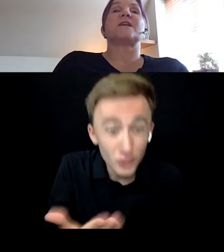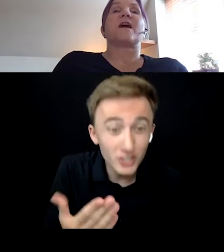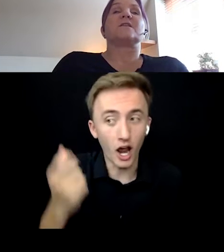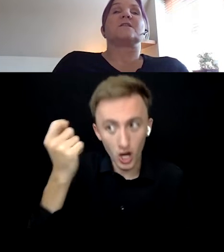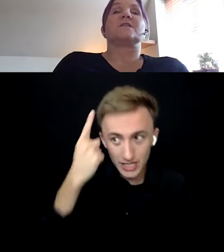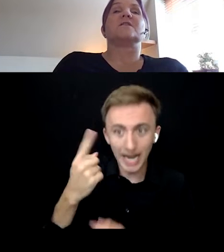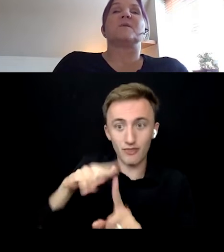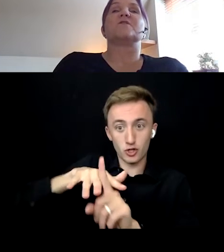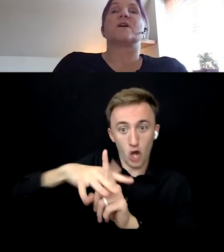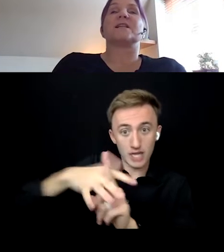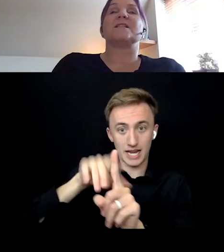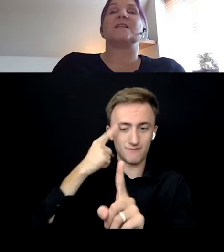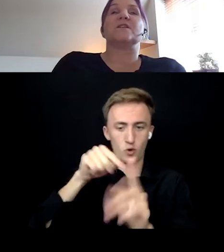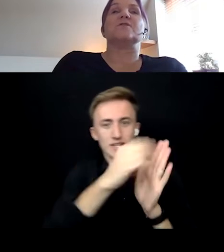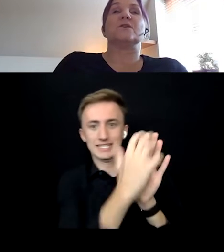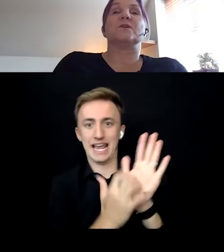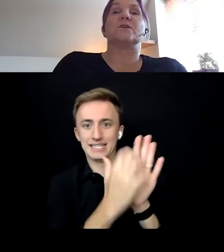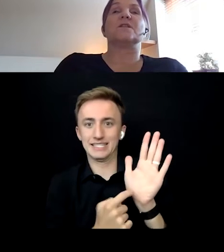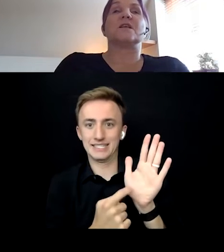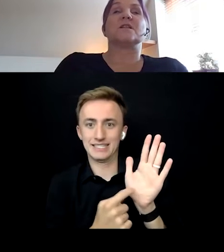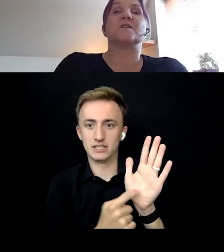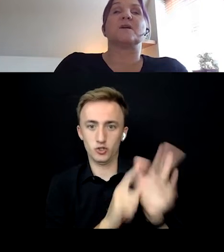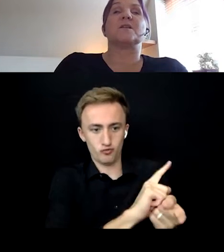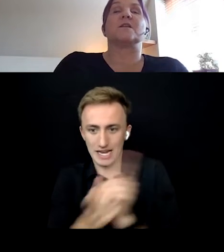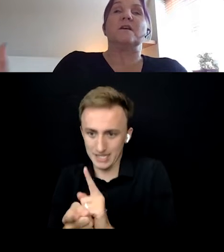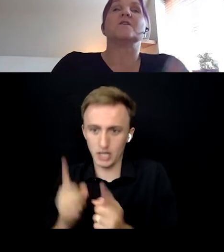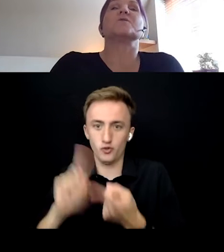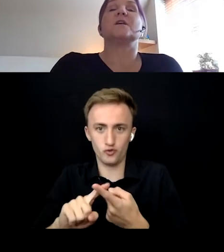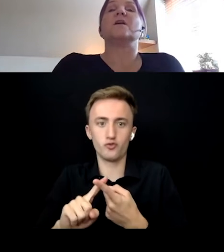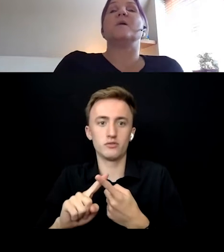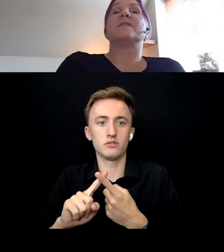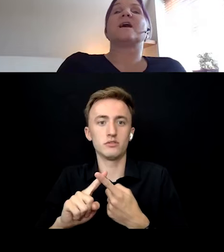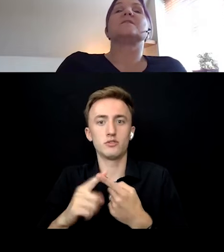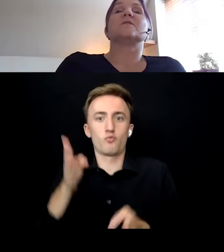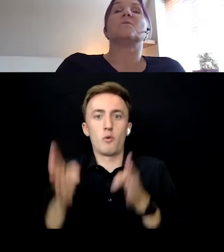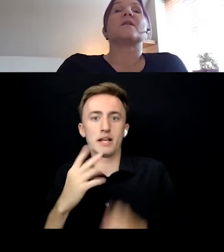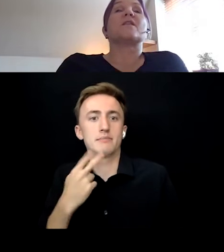the text that is being transformed into synthetic speech. And as he will see, that's one of the